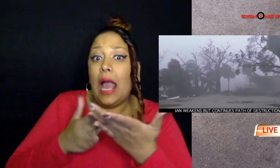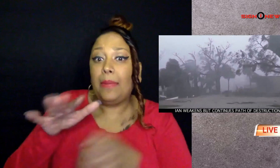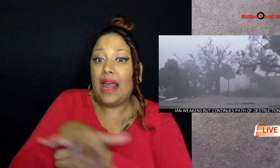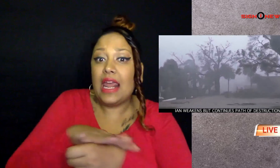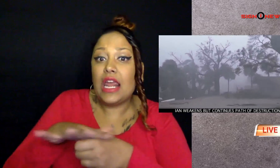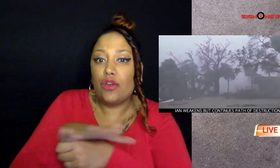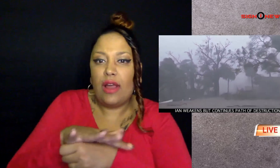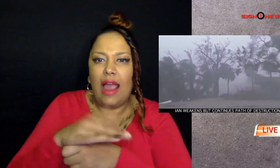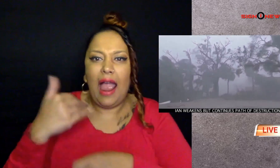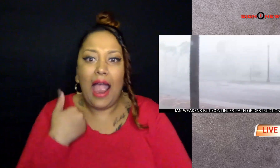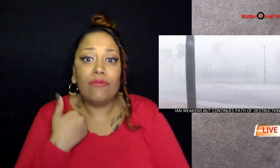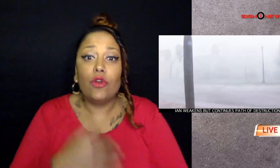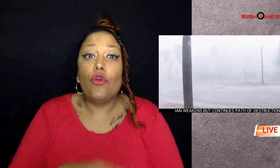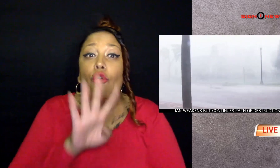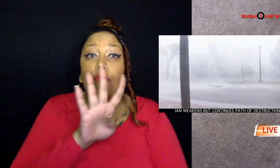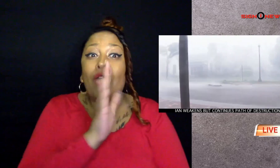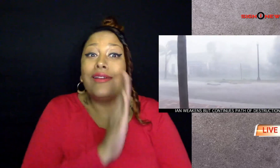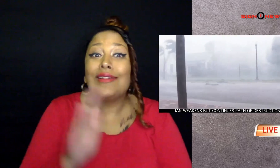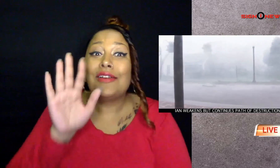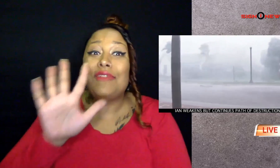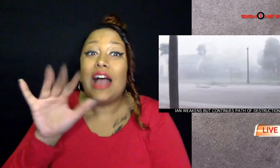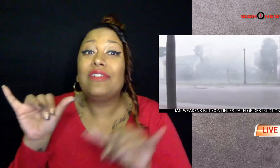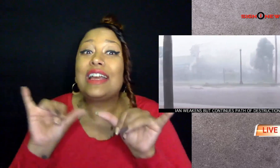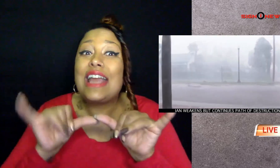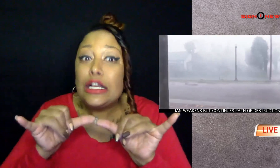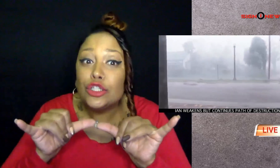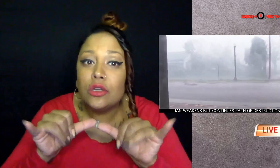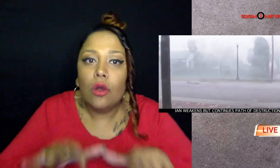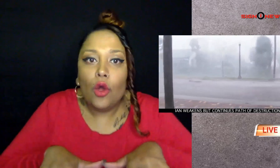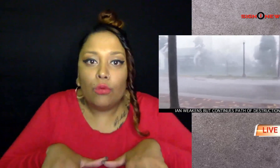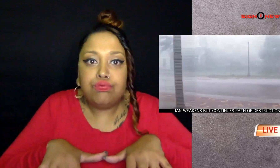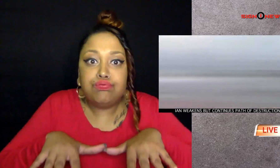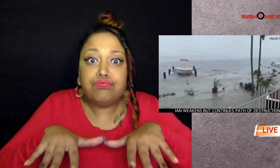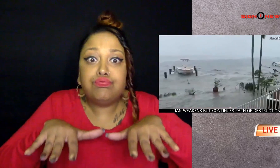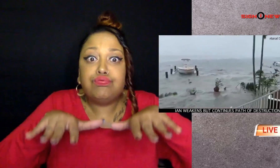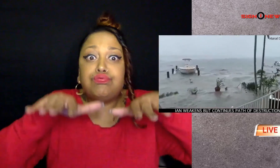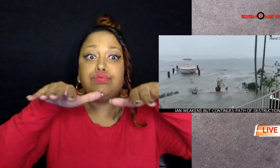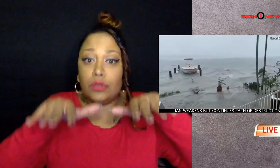some areas have 4 to 5 inches of rain and flooding